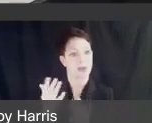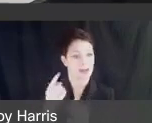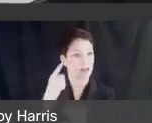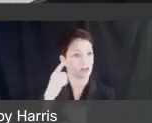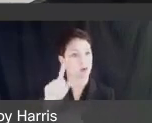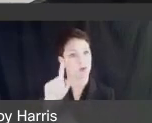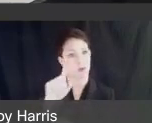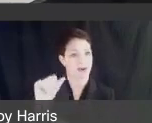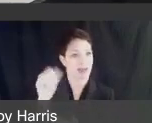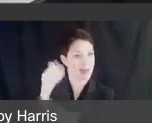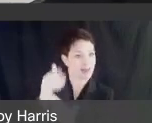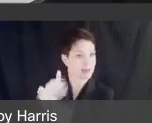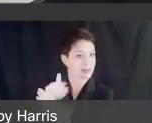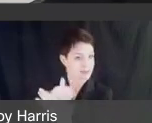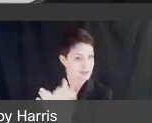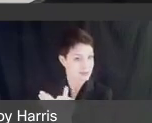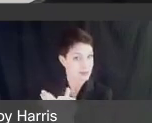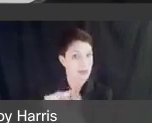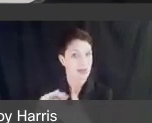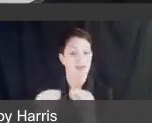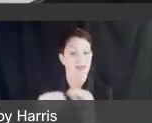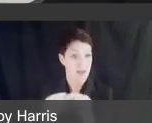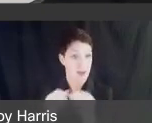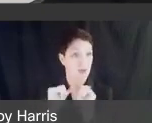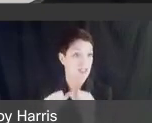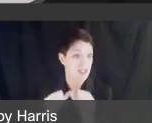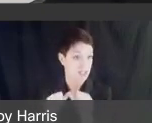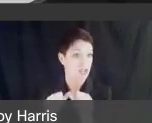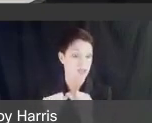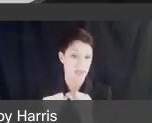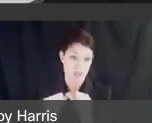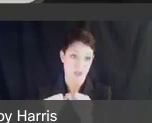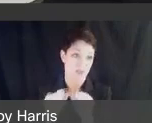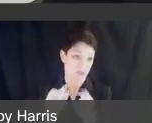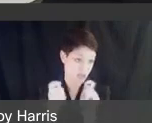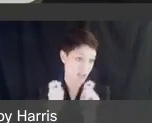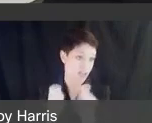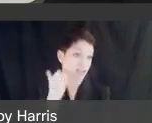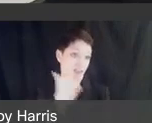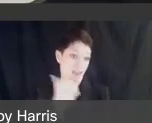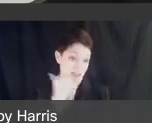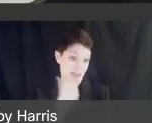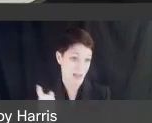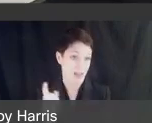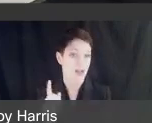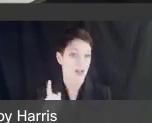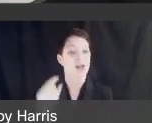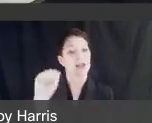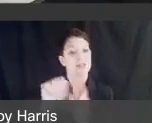list and that number does continue to grow each day. We will comply with the state's order, however